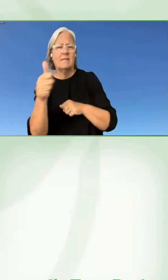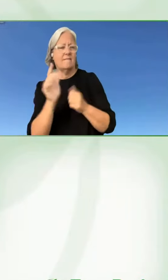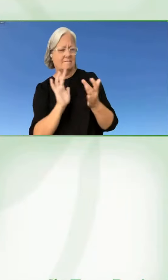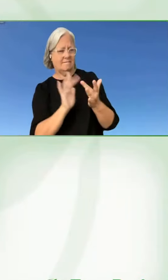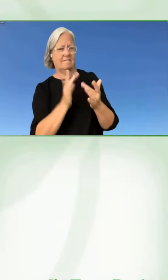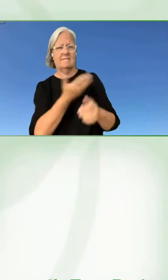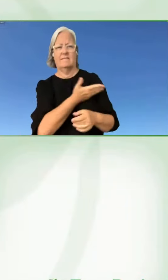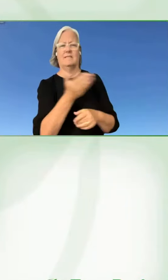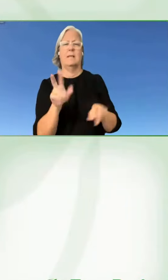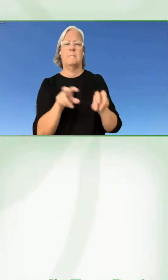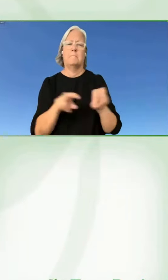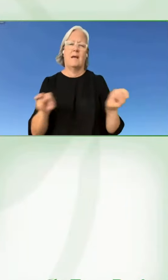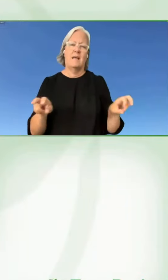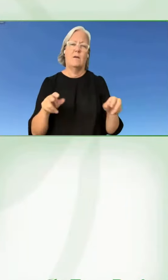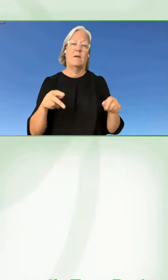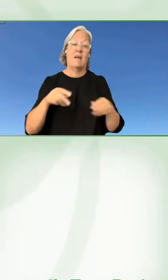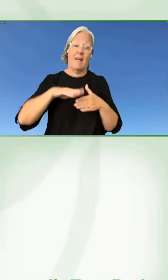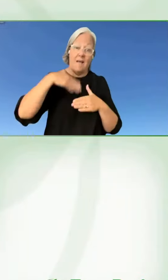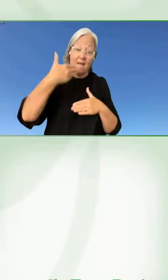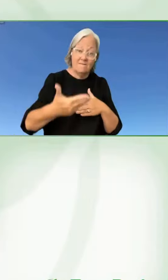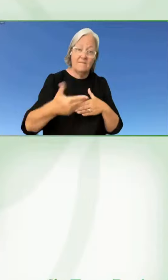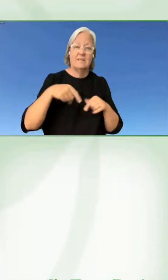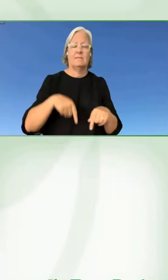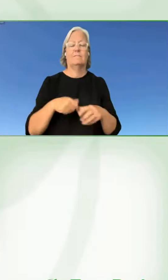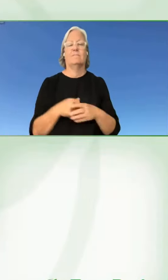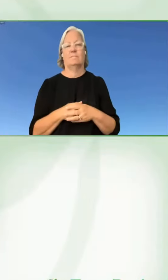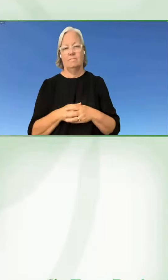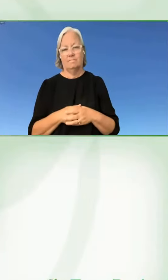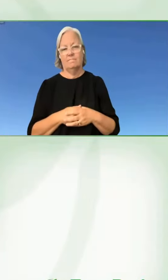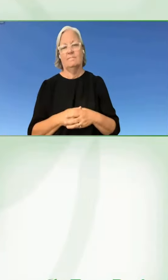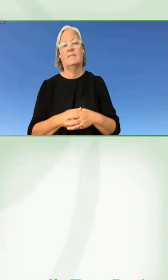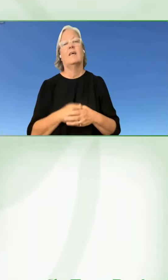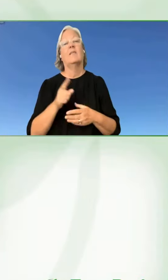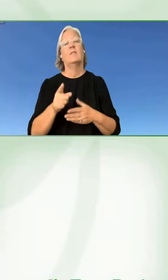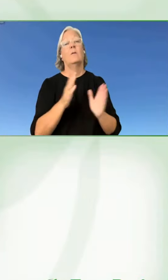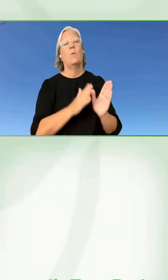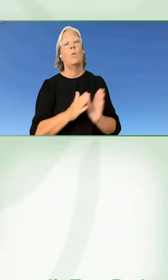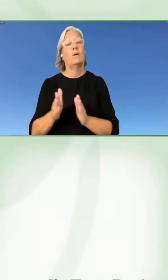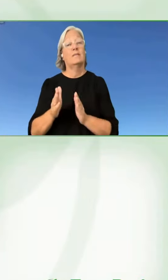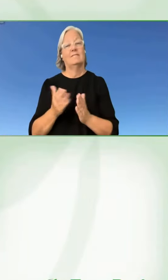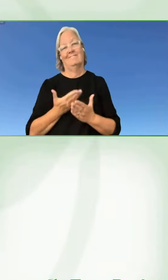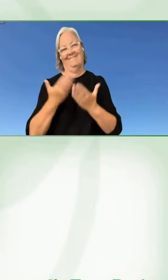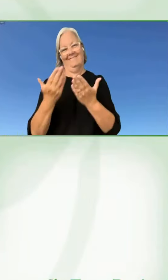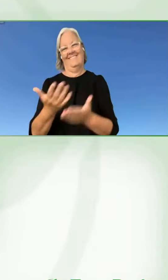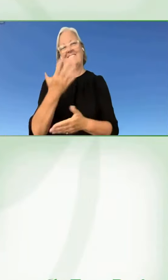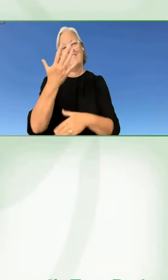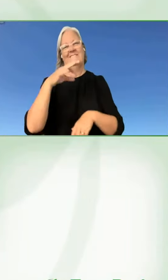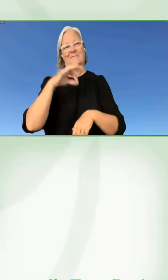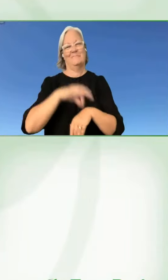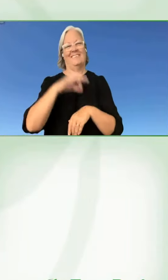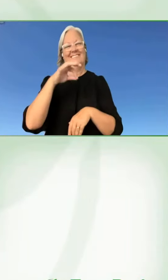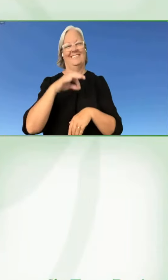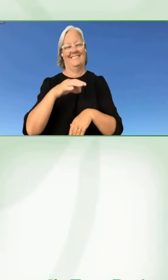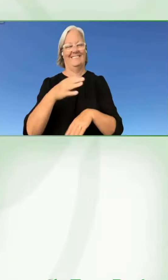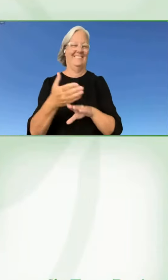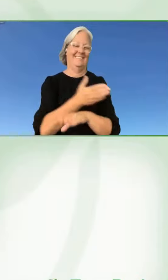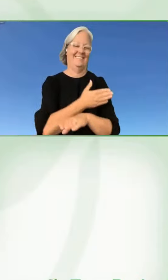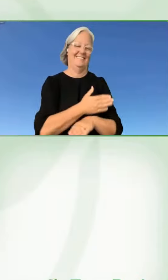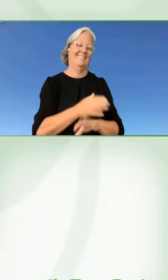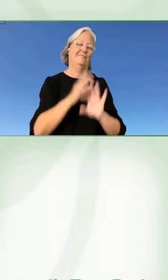private questions. Is there one? Here, sorry. Go-ahead. Sorry, had to battle some chairs to get the microphone full stop I work as a usability tester for a website analyst company. And I find that checks are great, but there is nothing like usability testing, and thorough people testing of websites and documents.